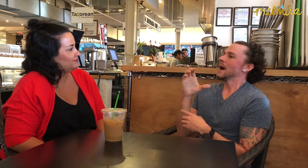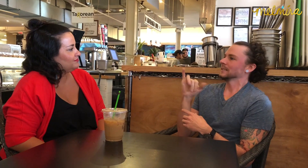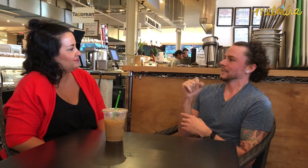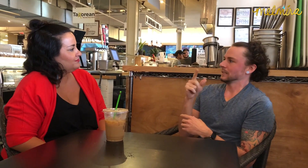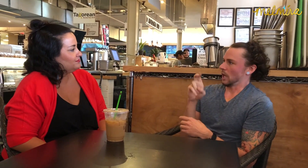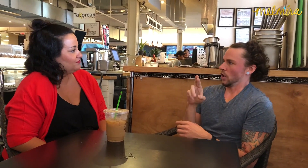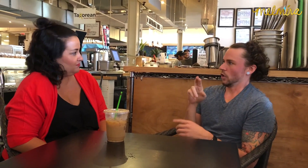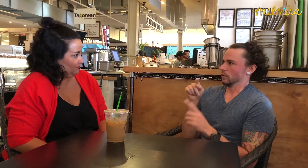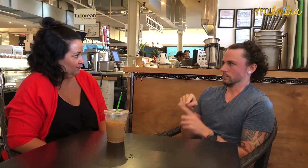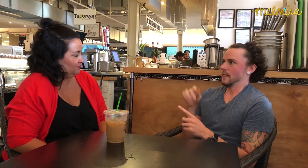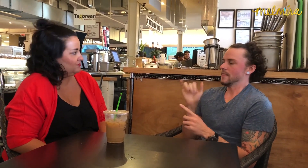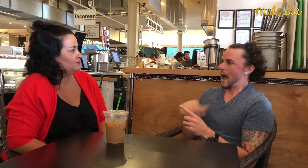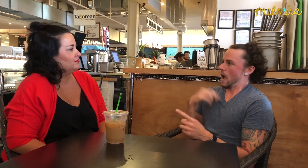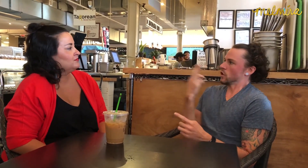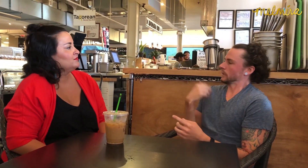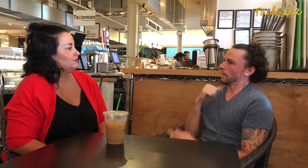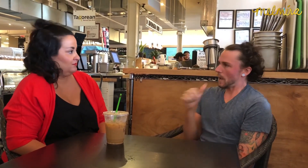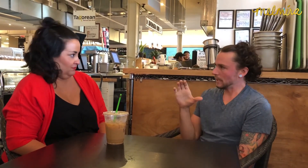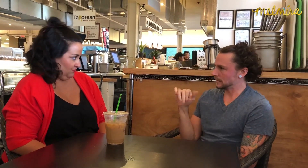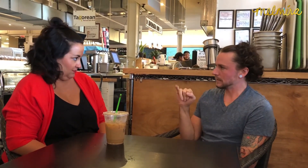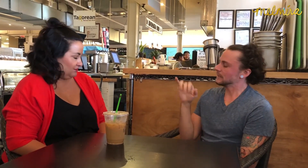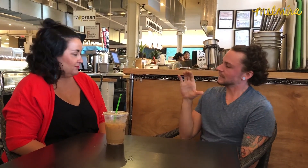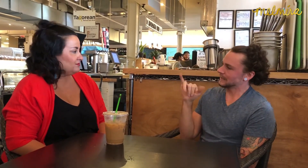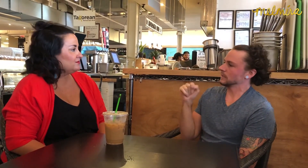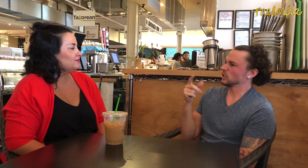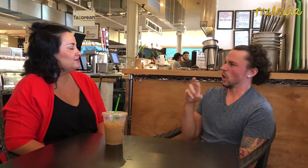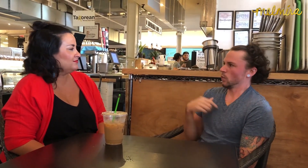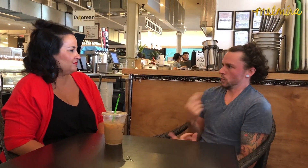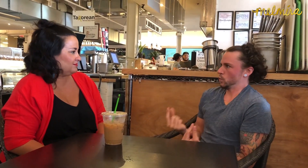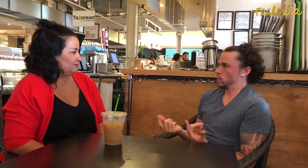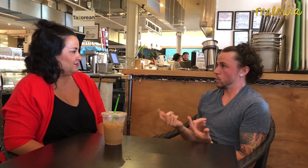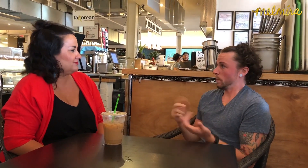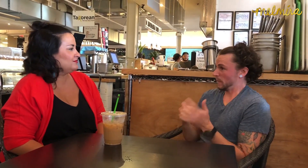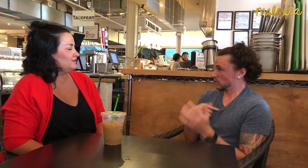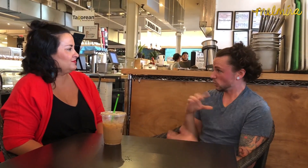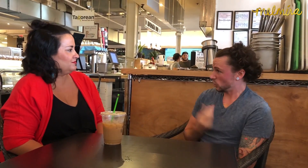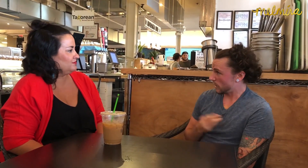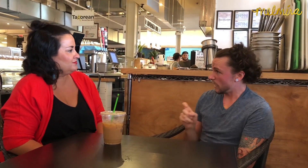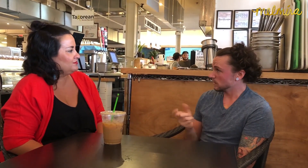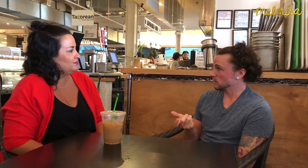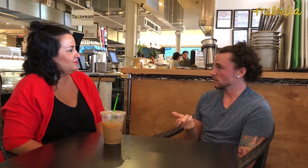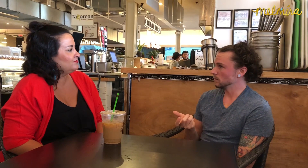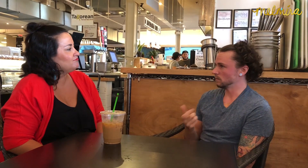I'm not cisgender. Does that mean that I am transgender?